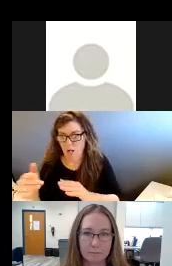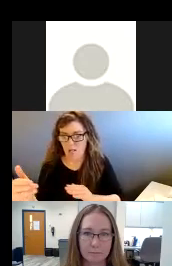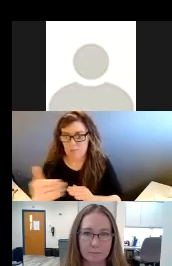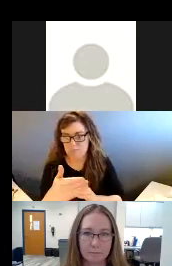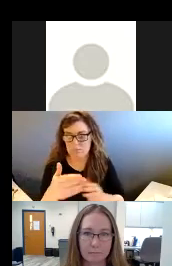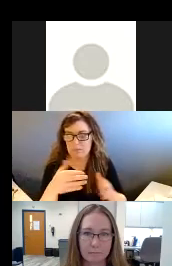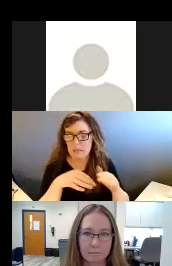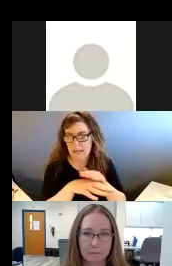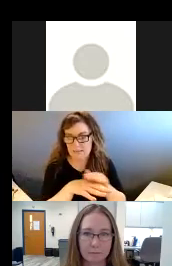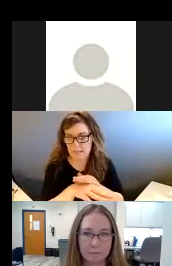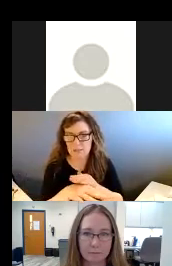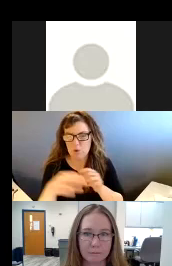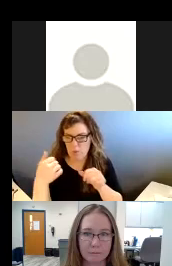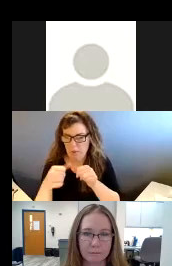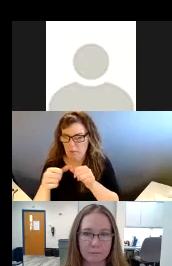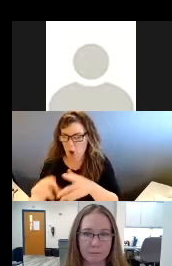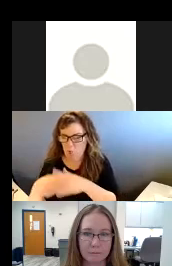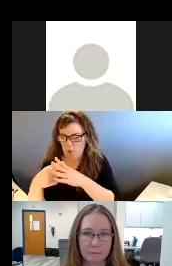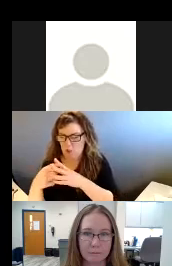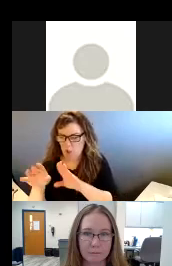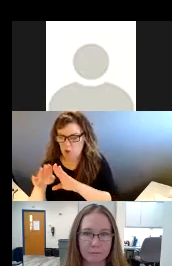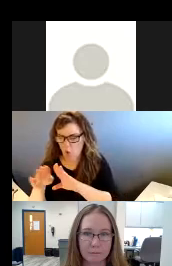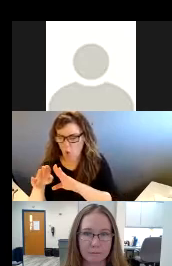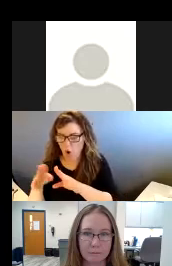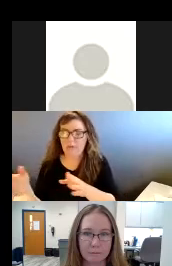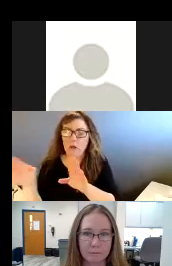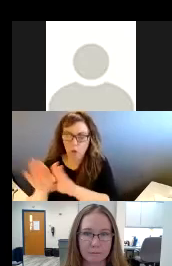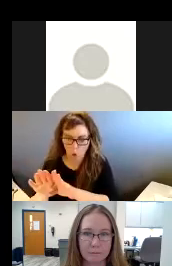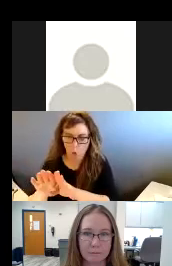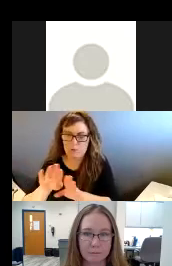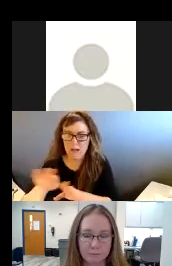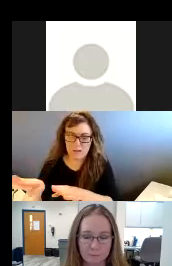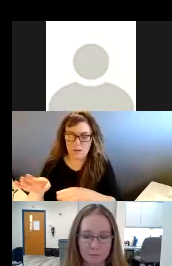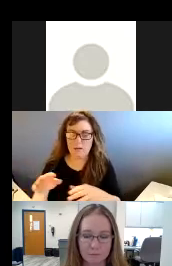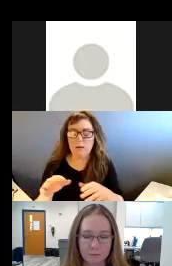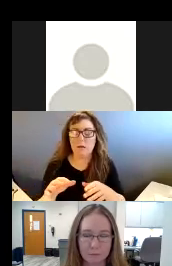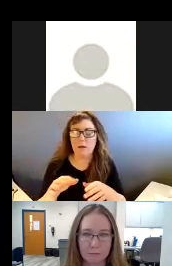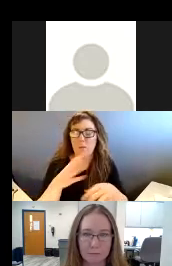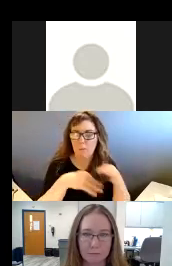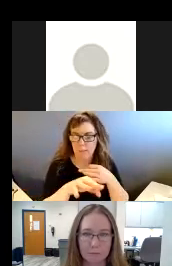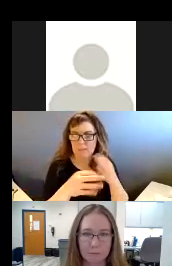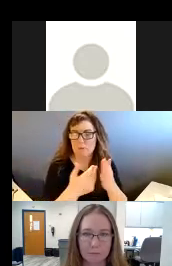THEY DECIDED TO CLOSE I OFF AND MAKE A NEW ENTRANCE ON THAT SIDE THERE.